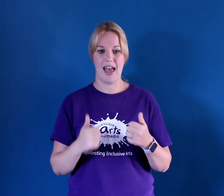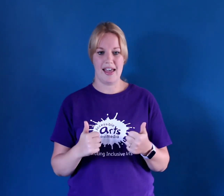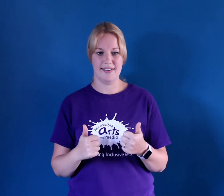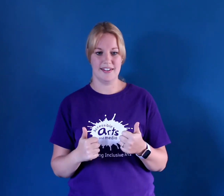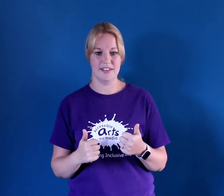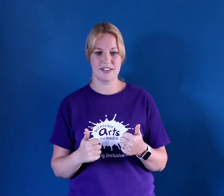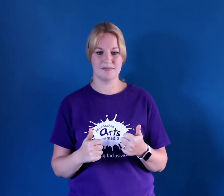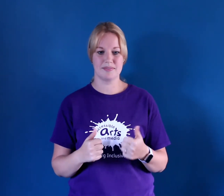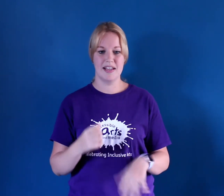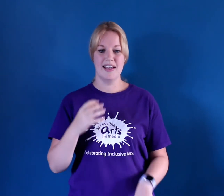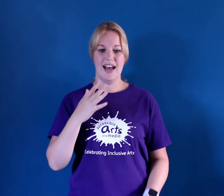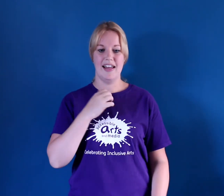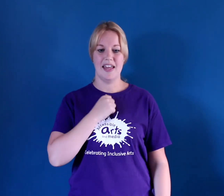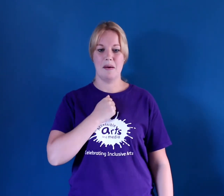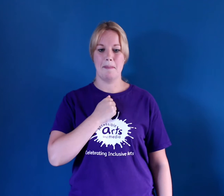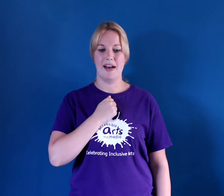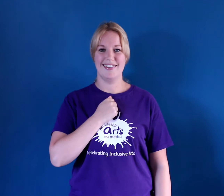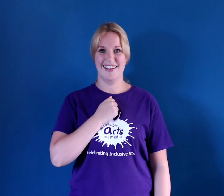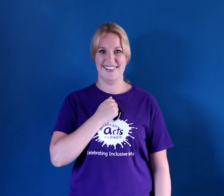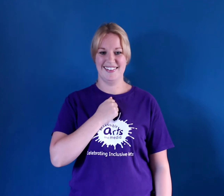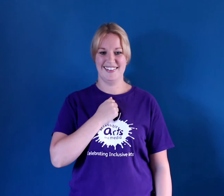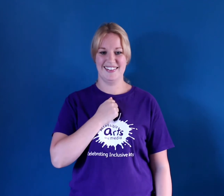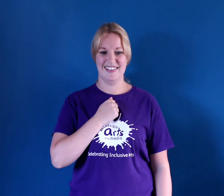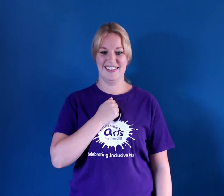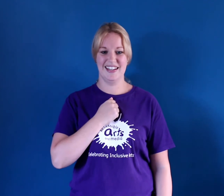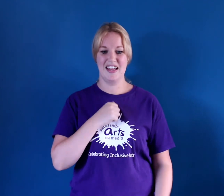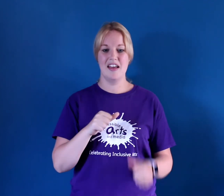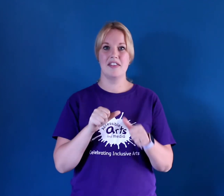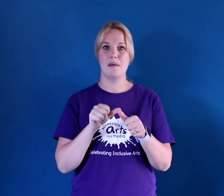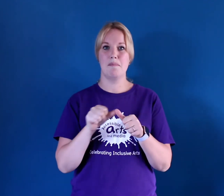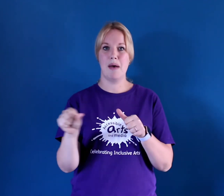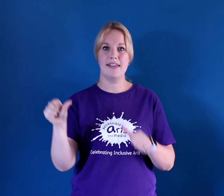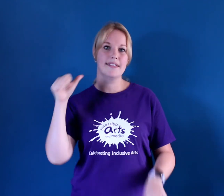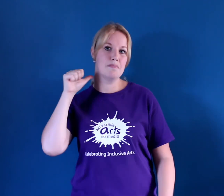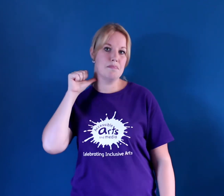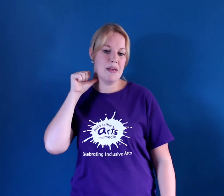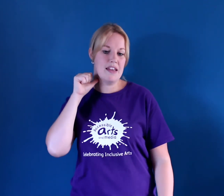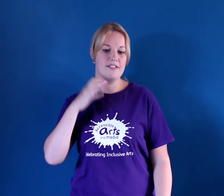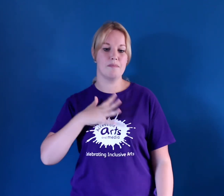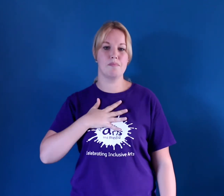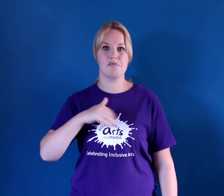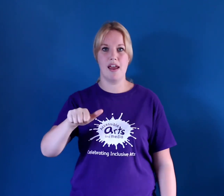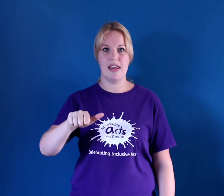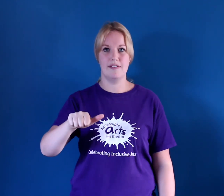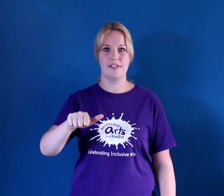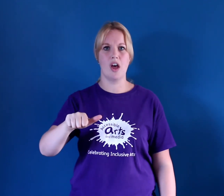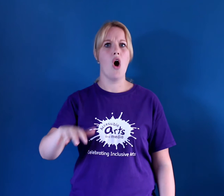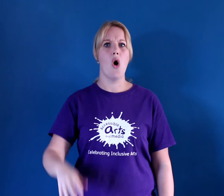Excellent. And then my turn. The best beef braves.